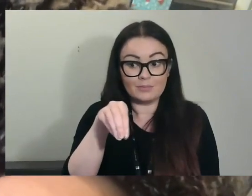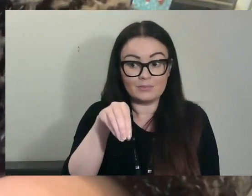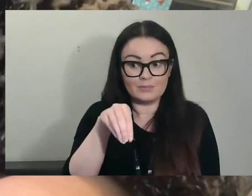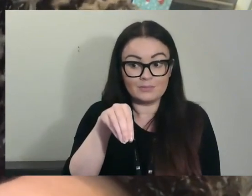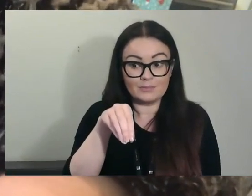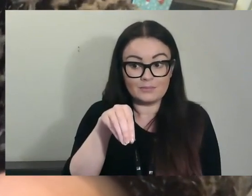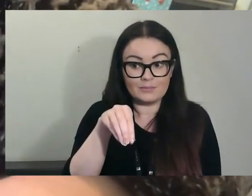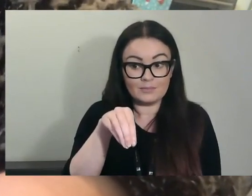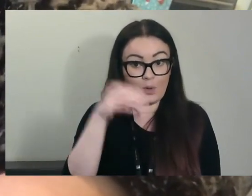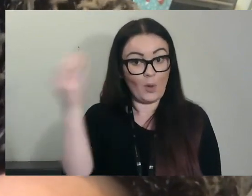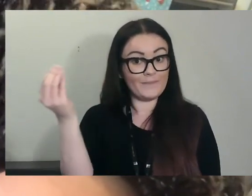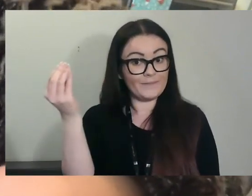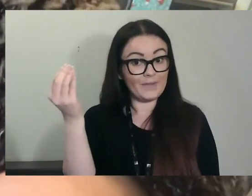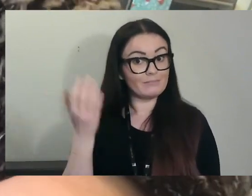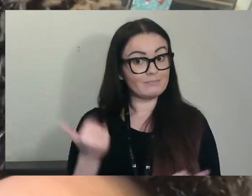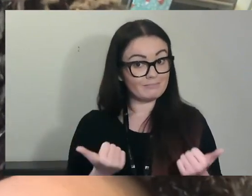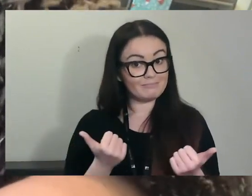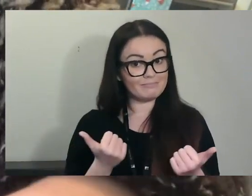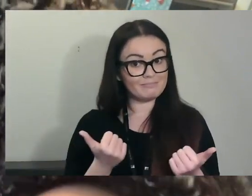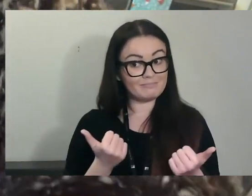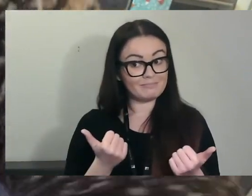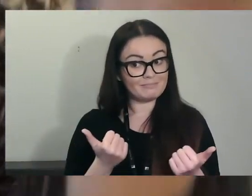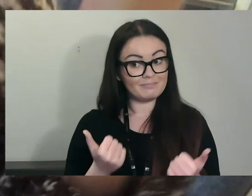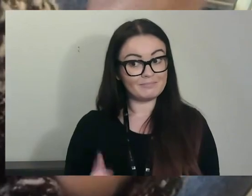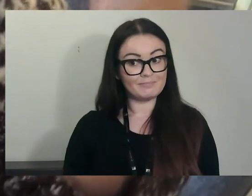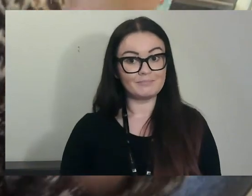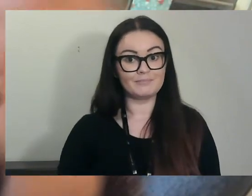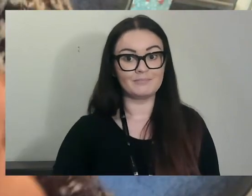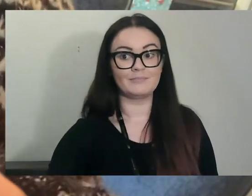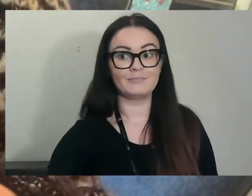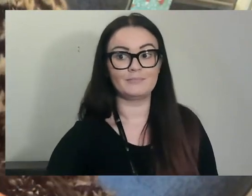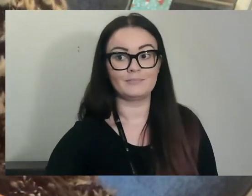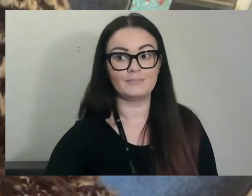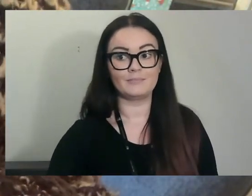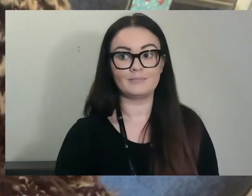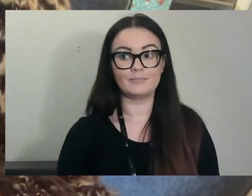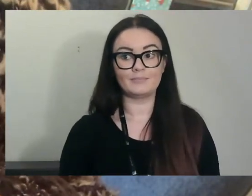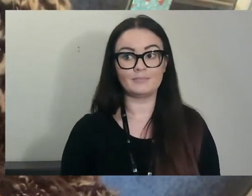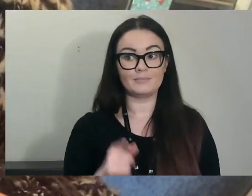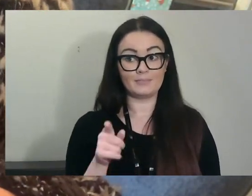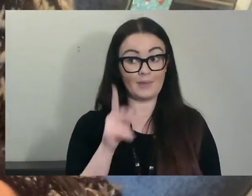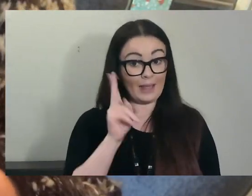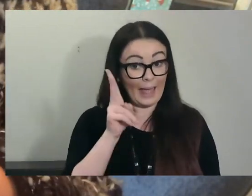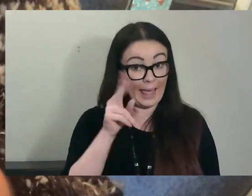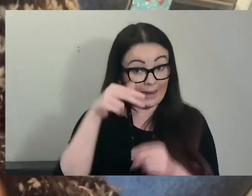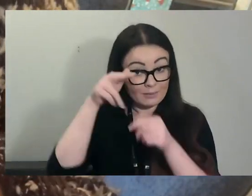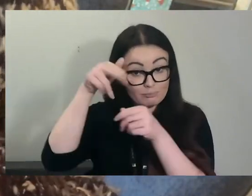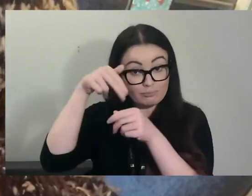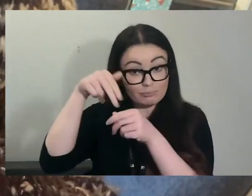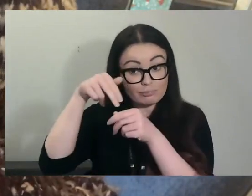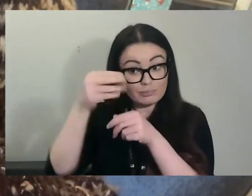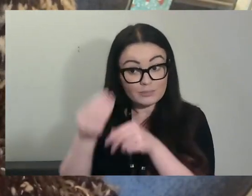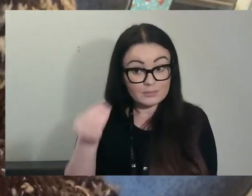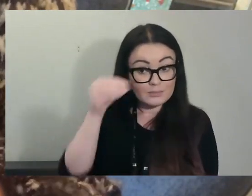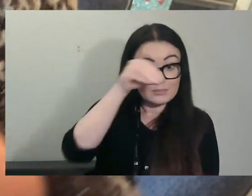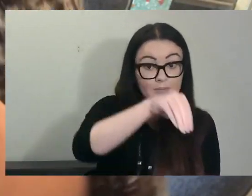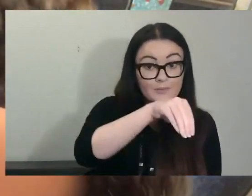press press press press and pull it away – there we go